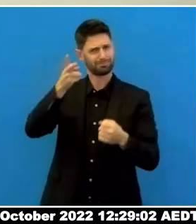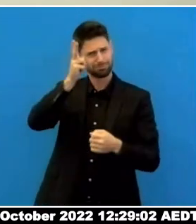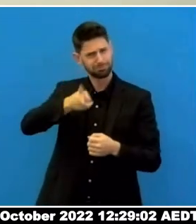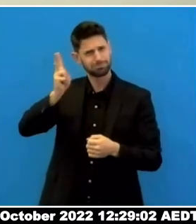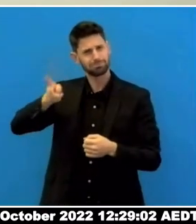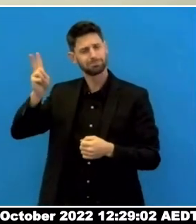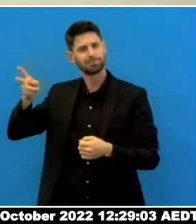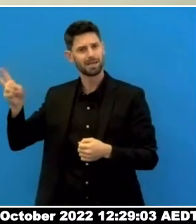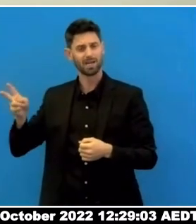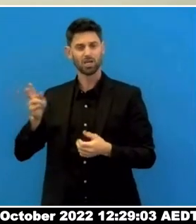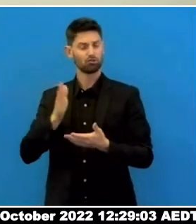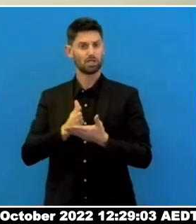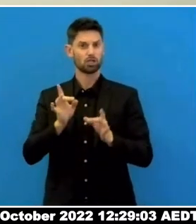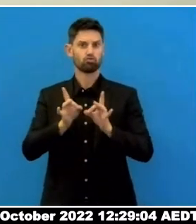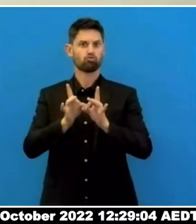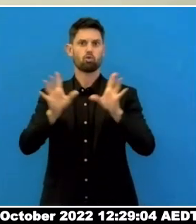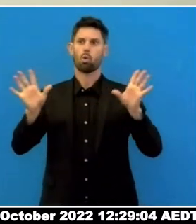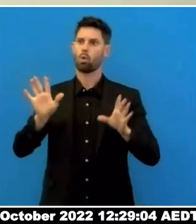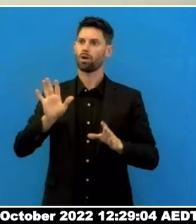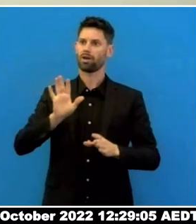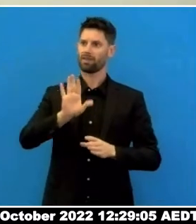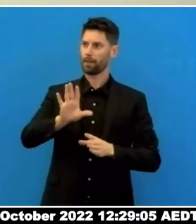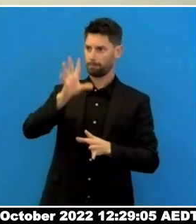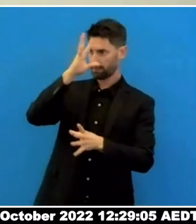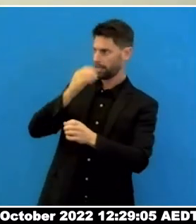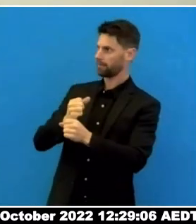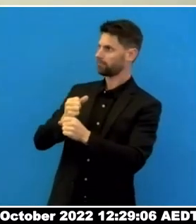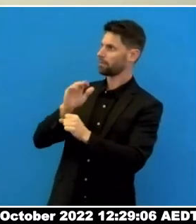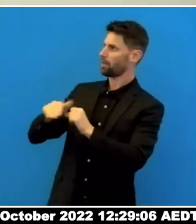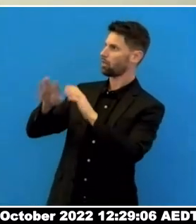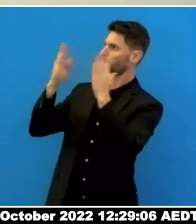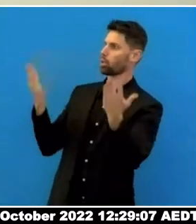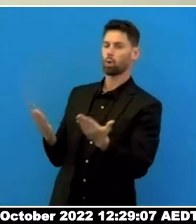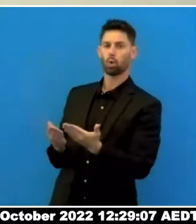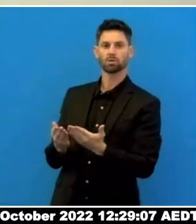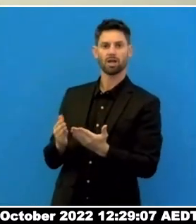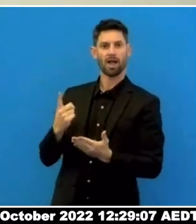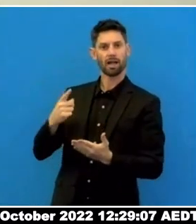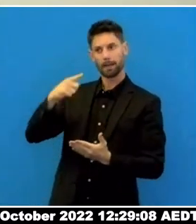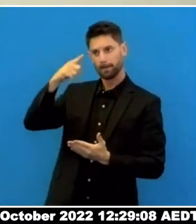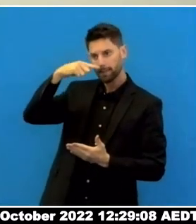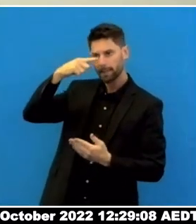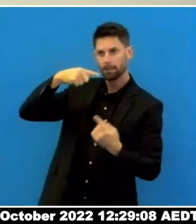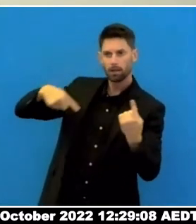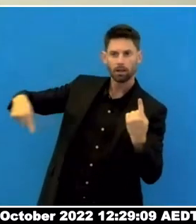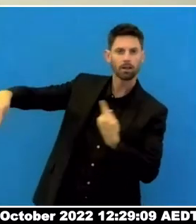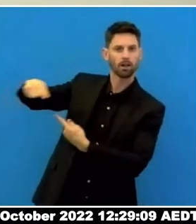And it really can destroy one's core beliefs about just human nature and what the world should be like and what the universe offers.